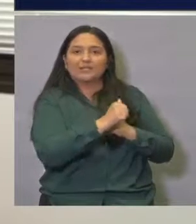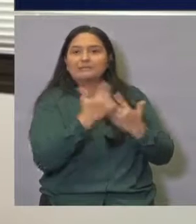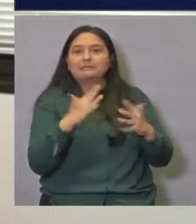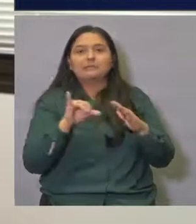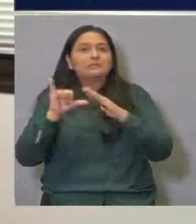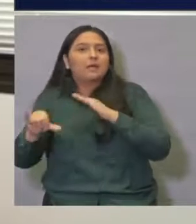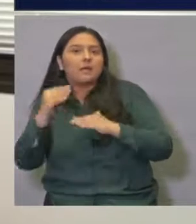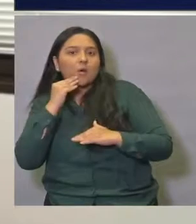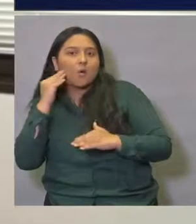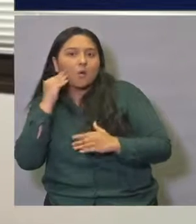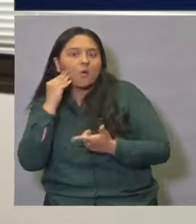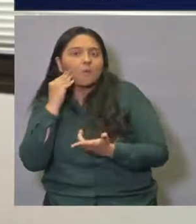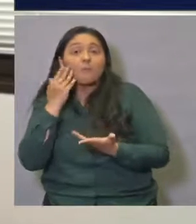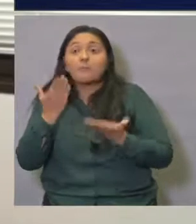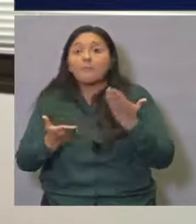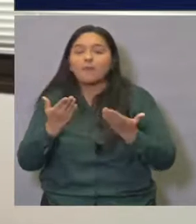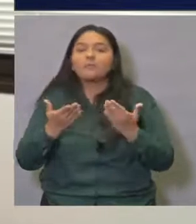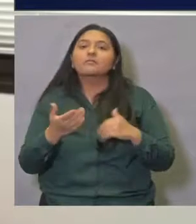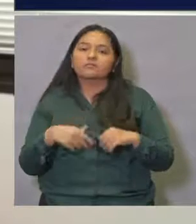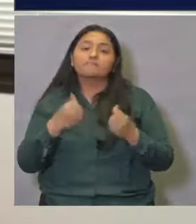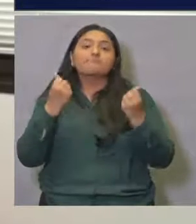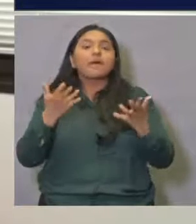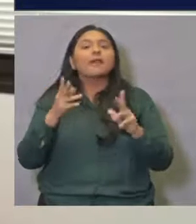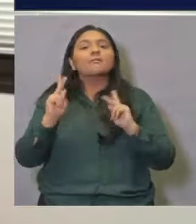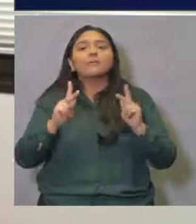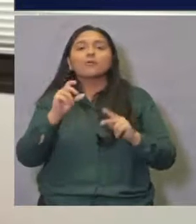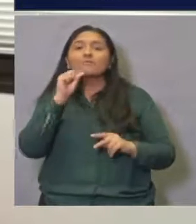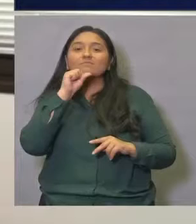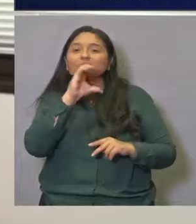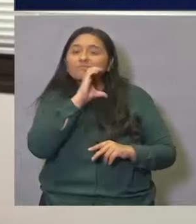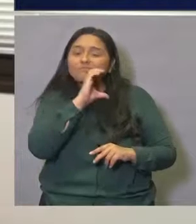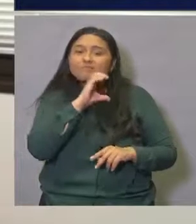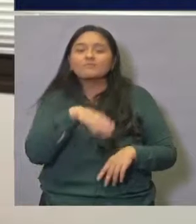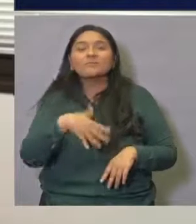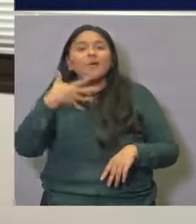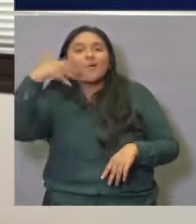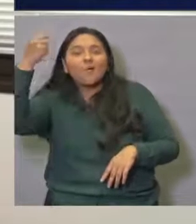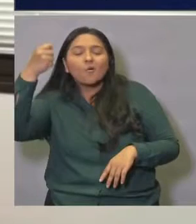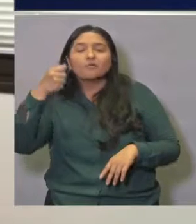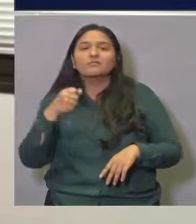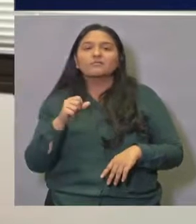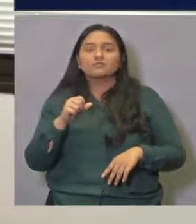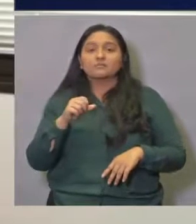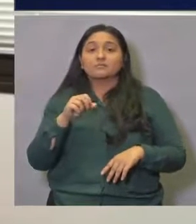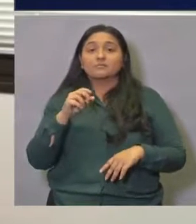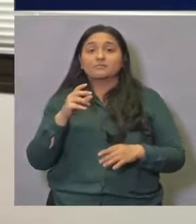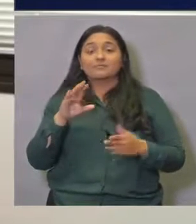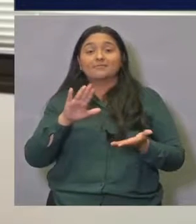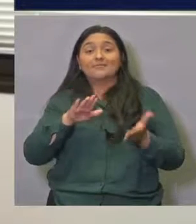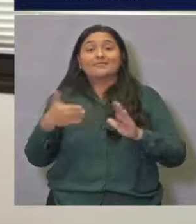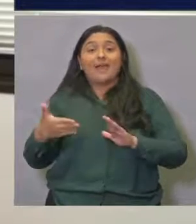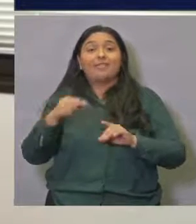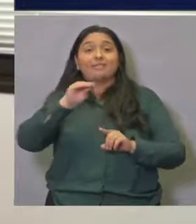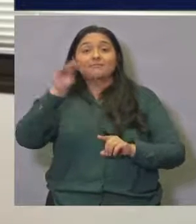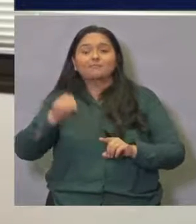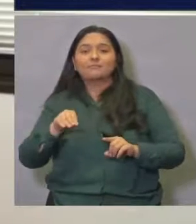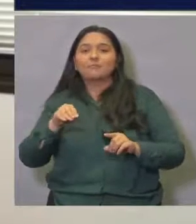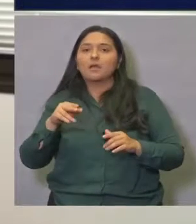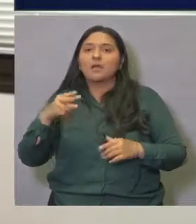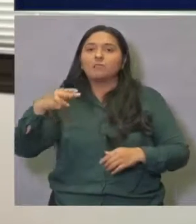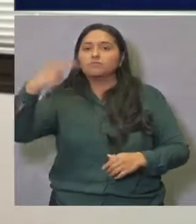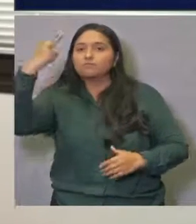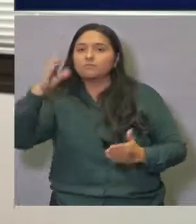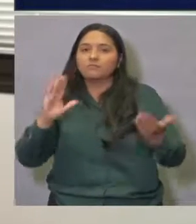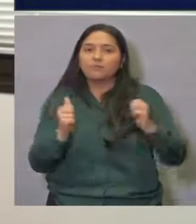DRÁSTICAMENTE AUMENTAN SU